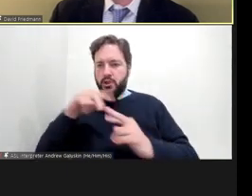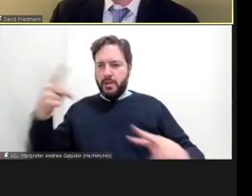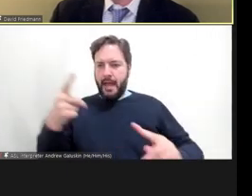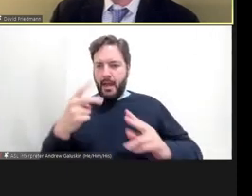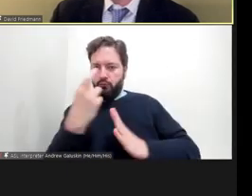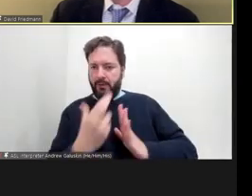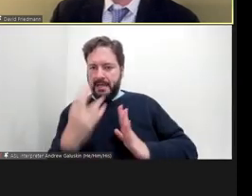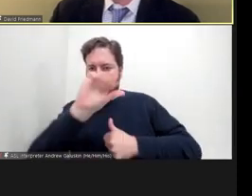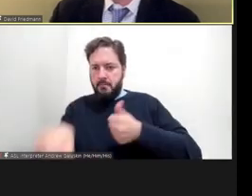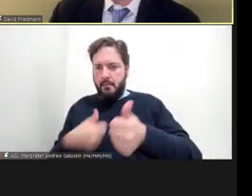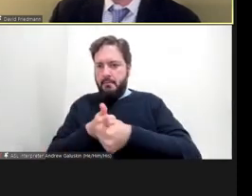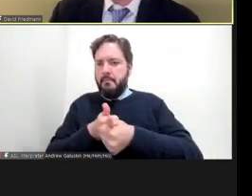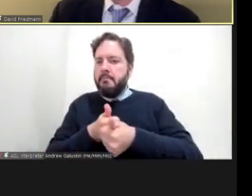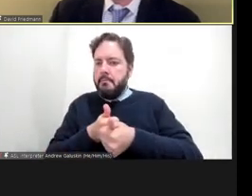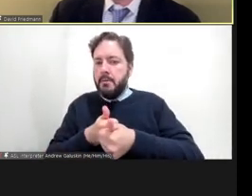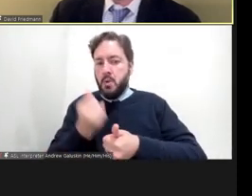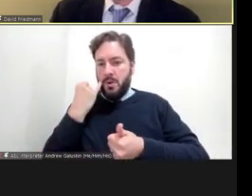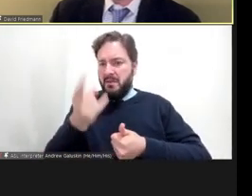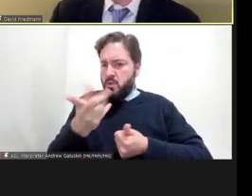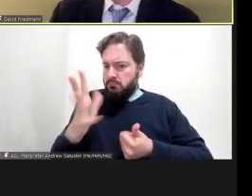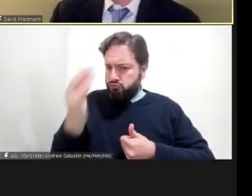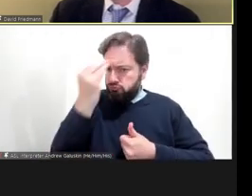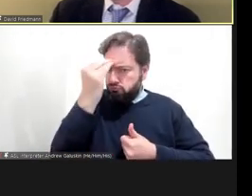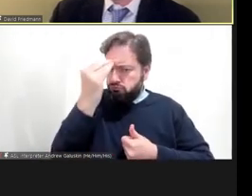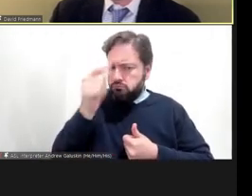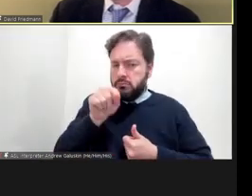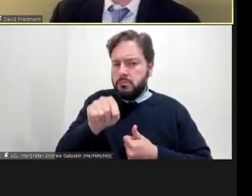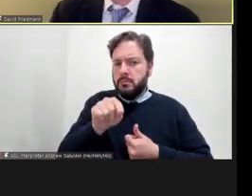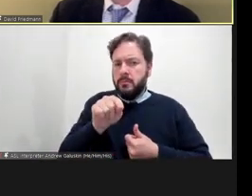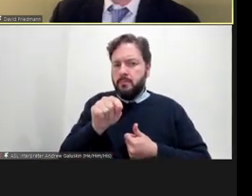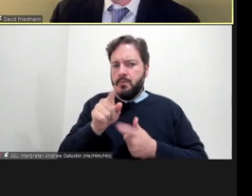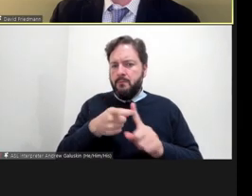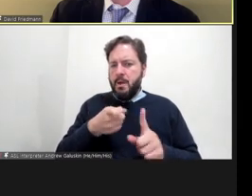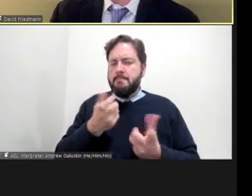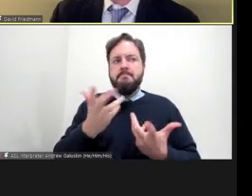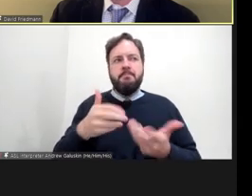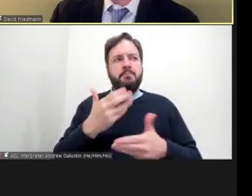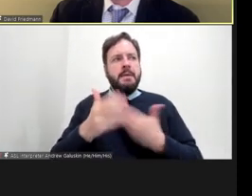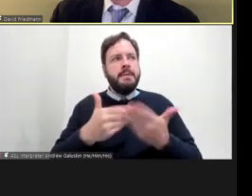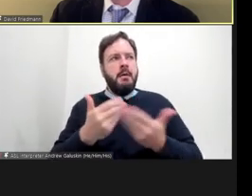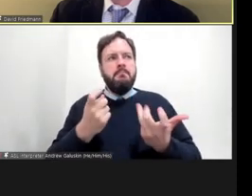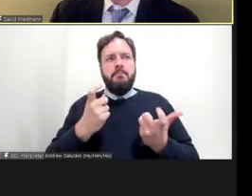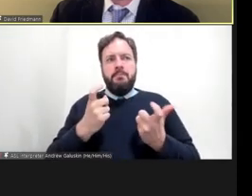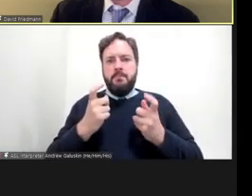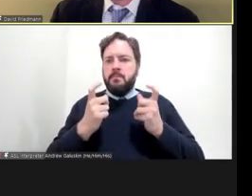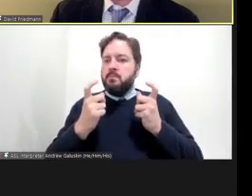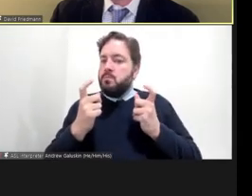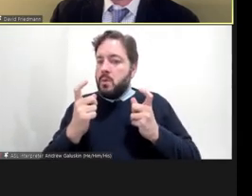So you might know from some characteristic facial features, for example, that a child